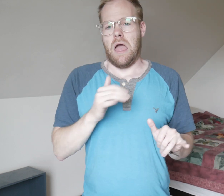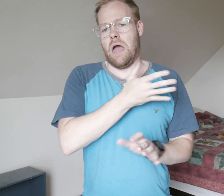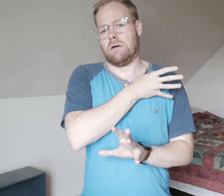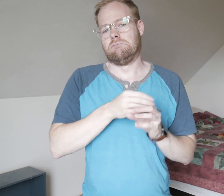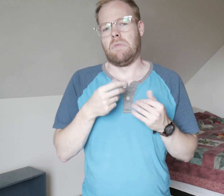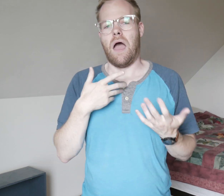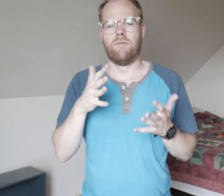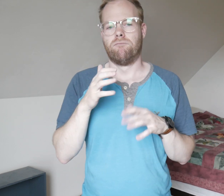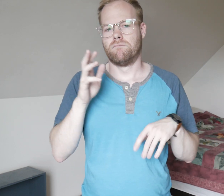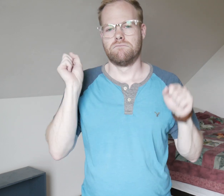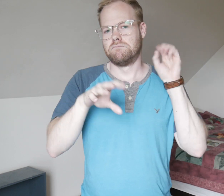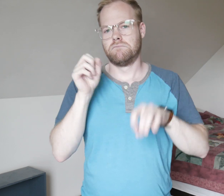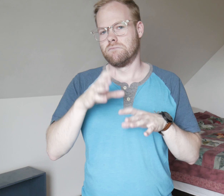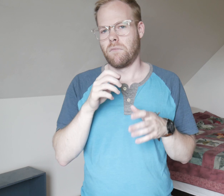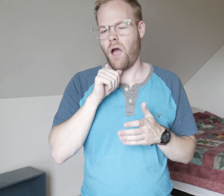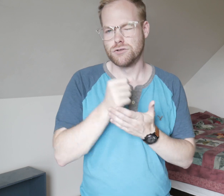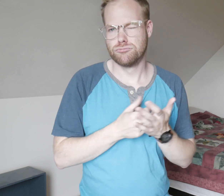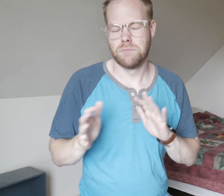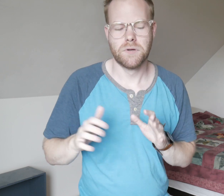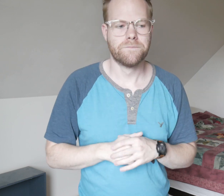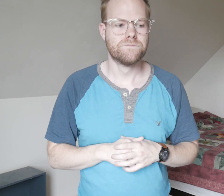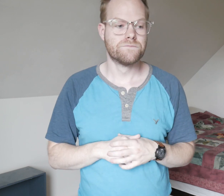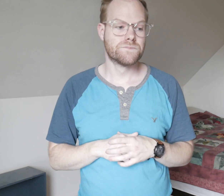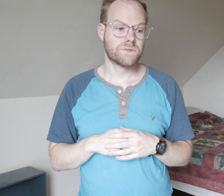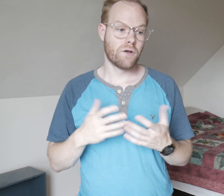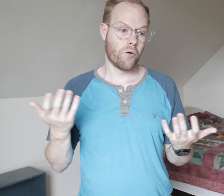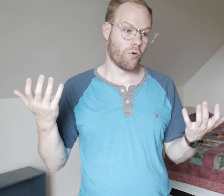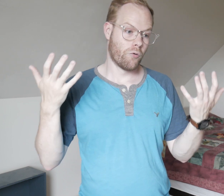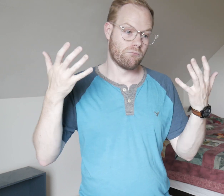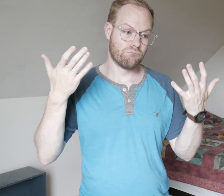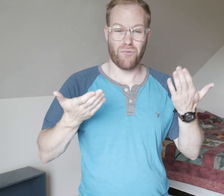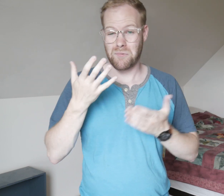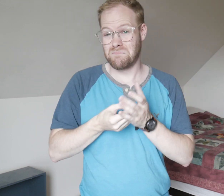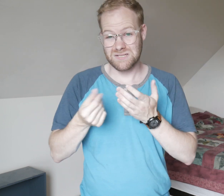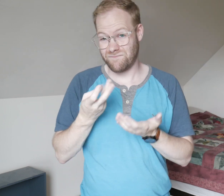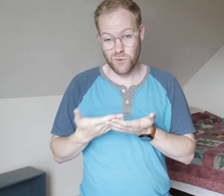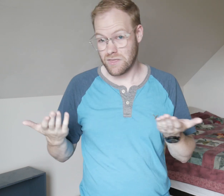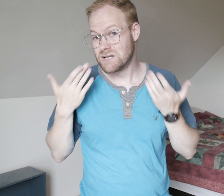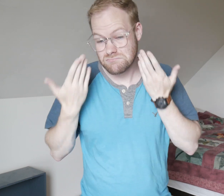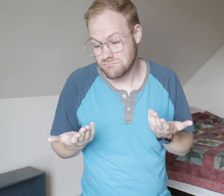All of that was just me throwing out things, unscripted. So I'm probably missing a few things, I don't know.